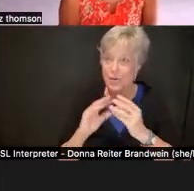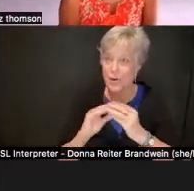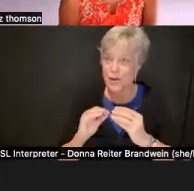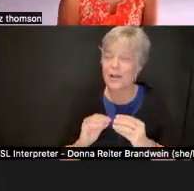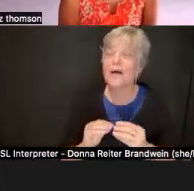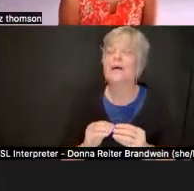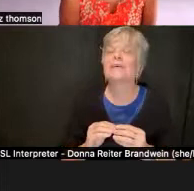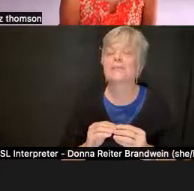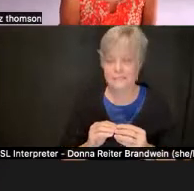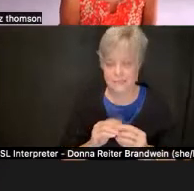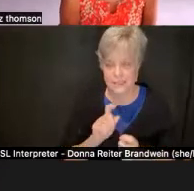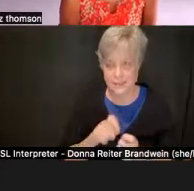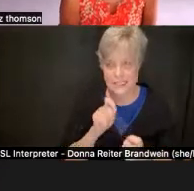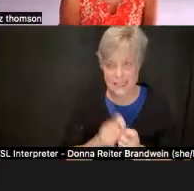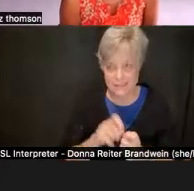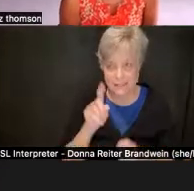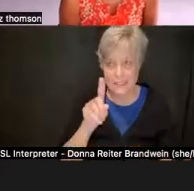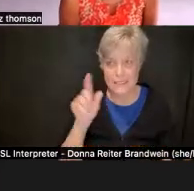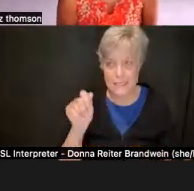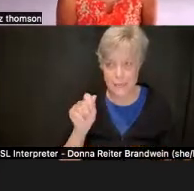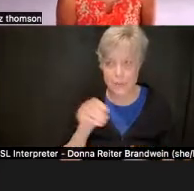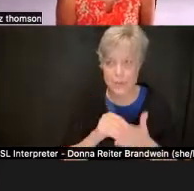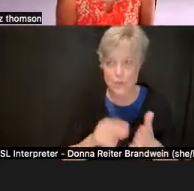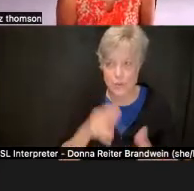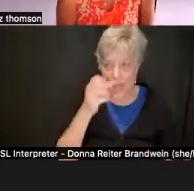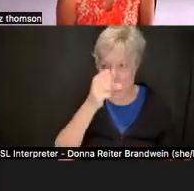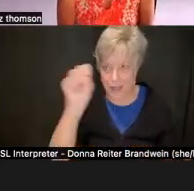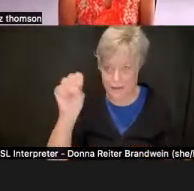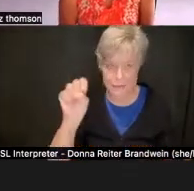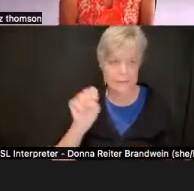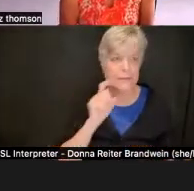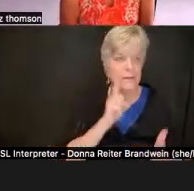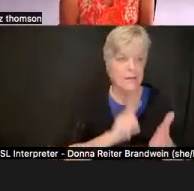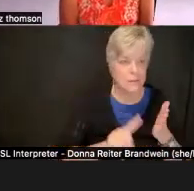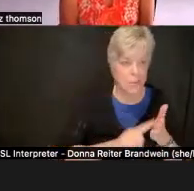Exploring collaboration of DCCs and other cultural centers